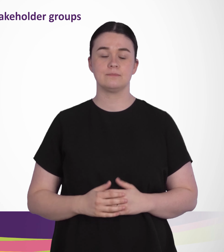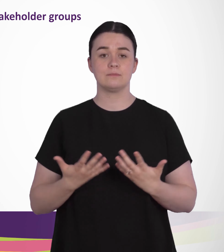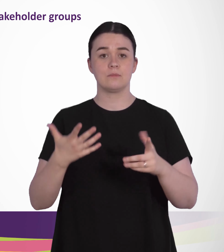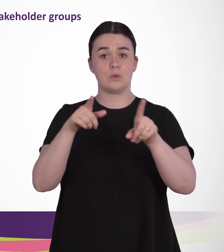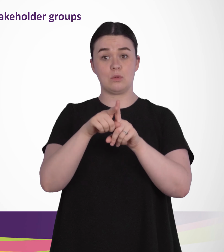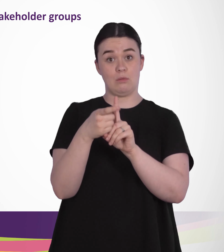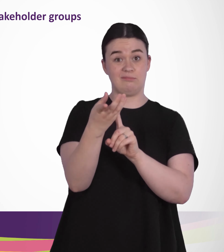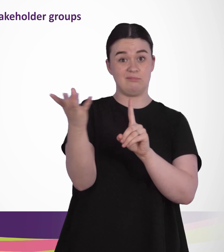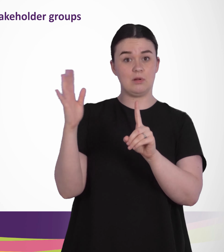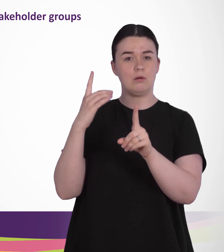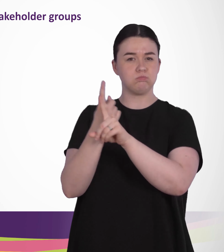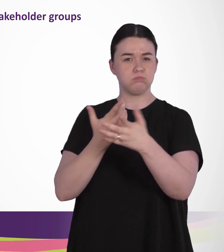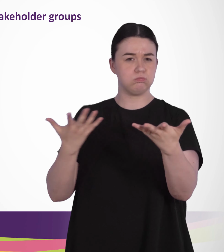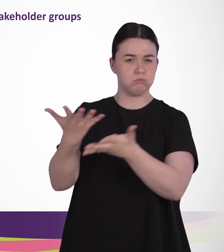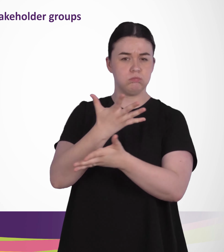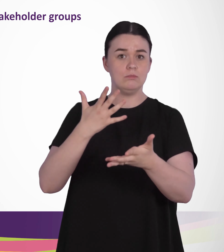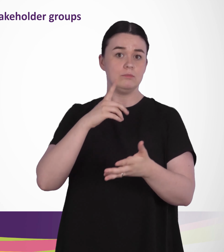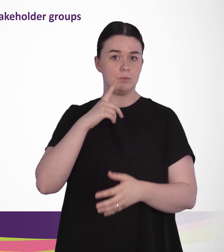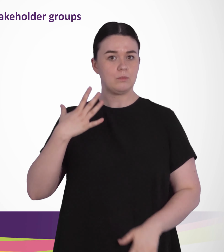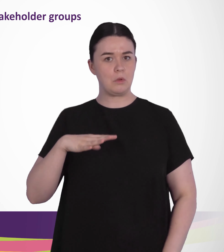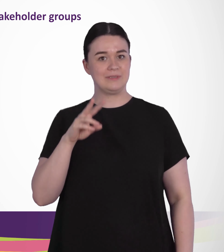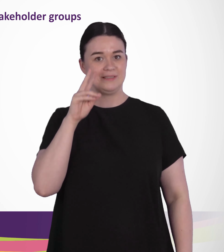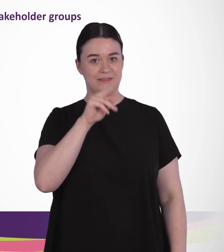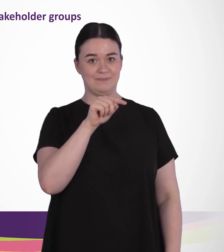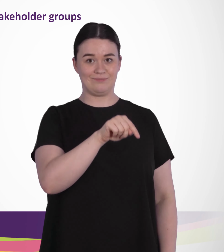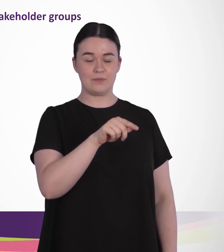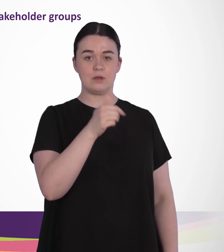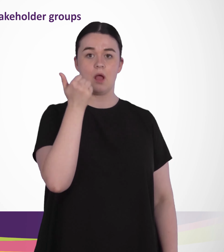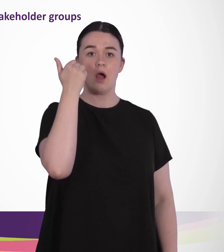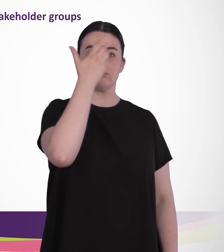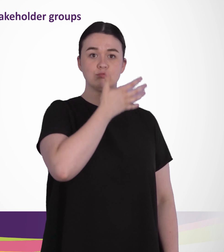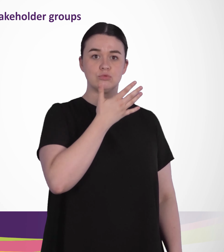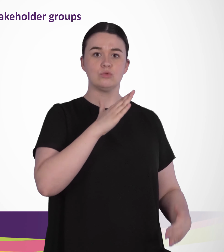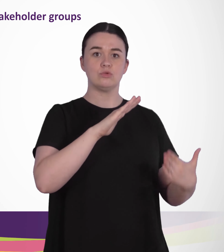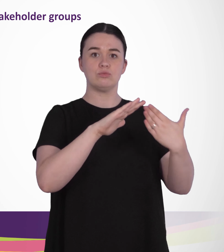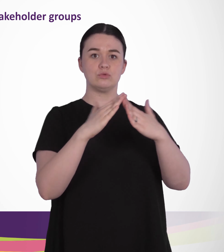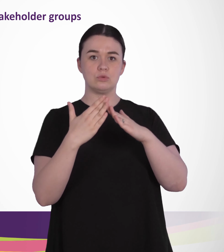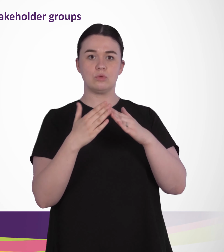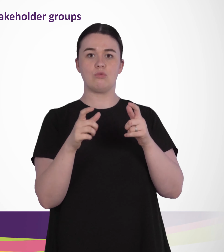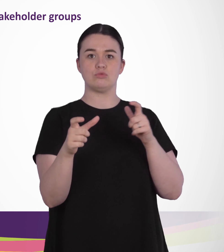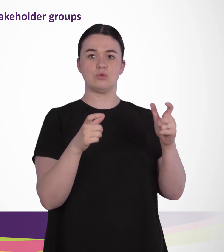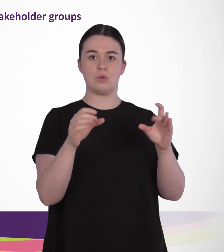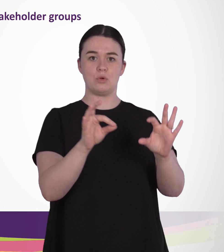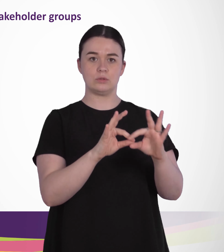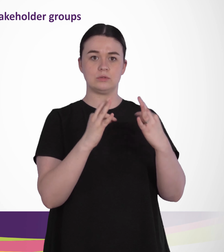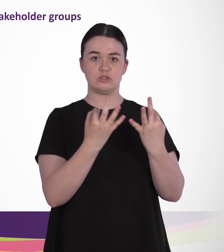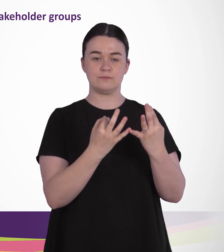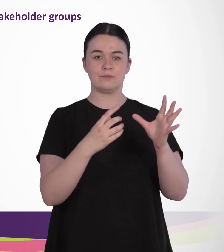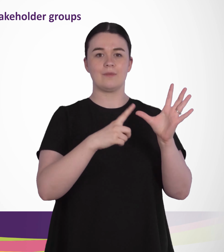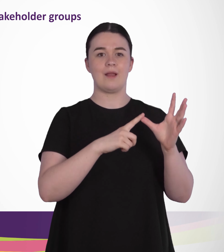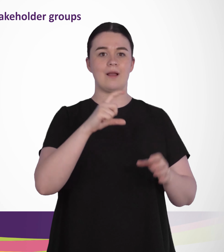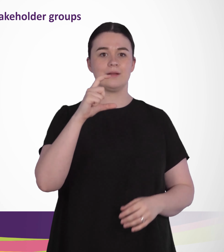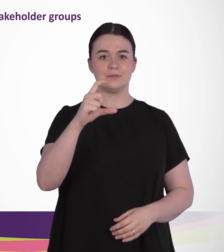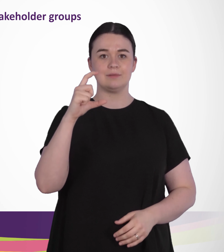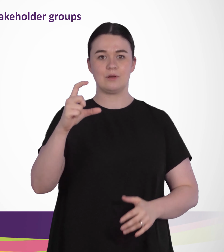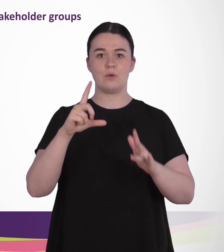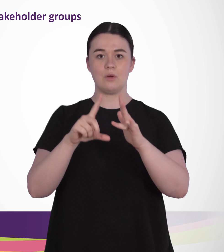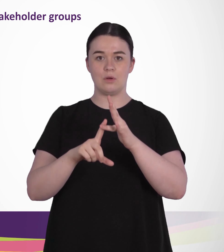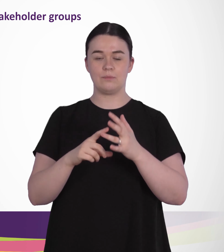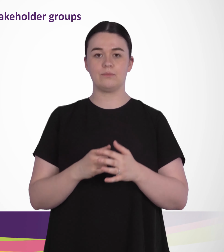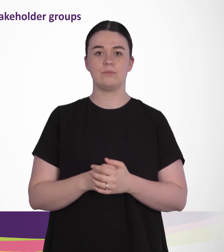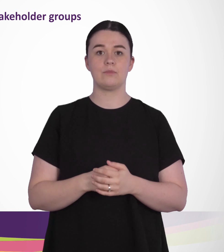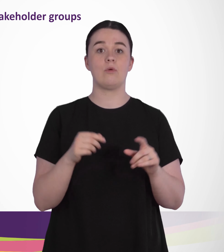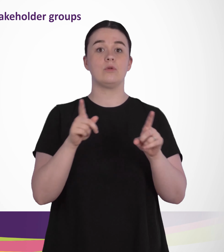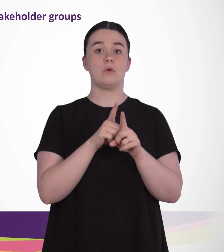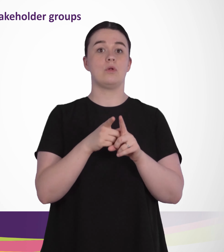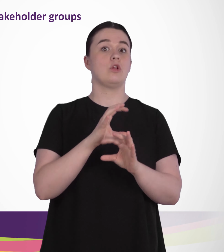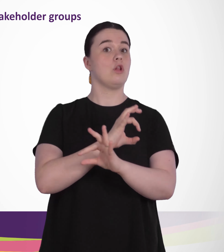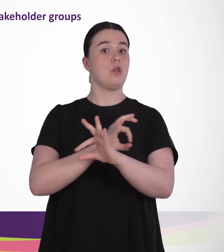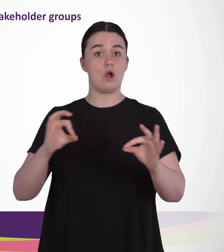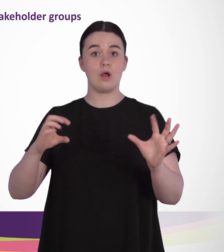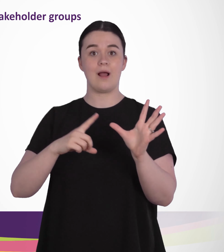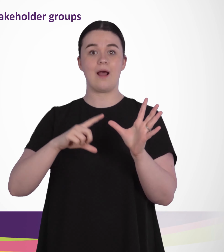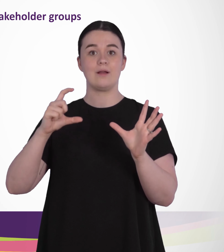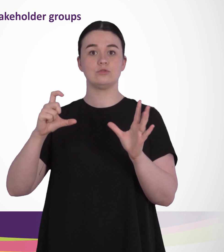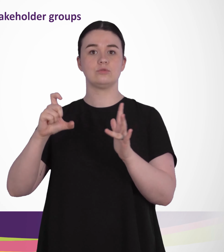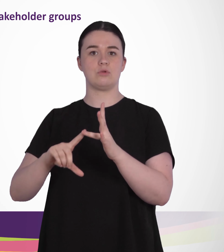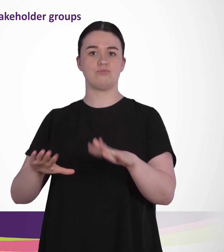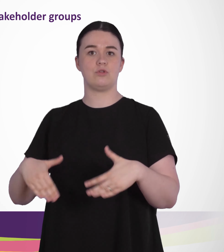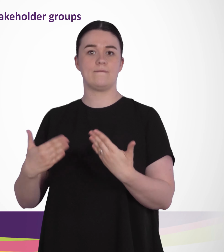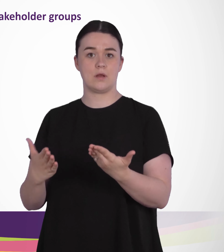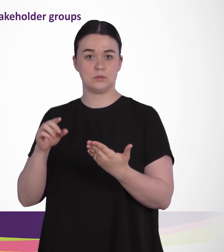Stakeholders also wanted to see Aboriginal Community Controlled Organisations (ACCO) and non-ACCO providers